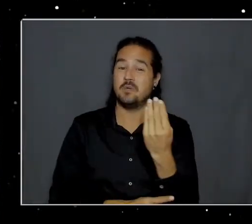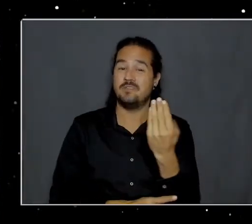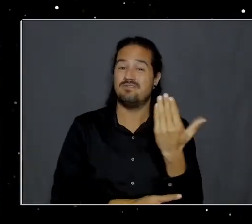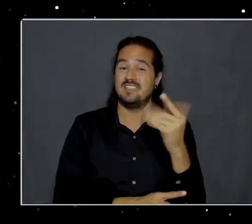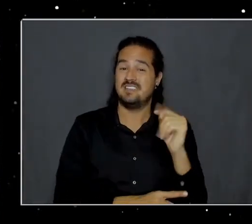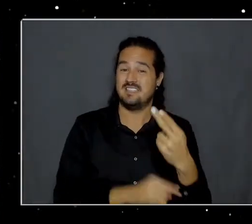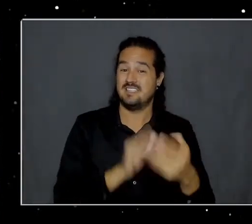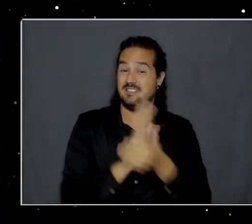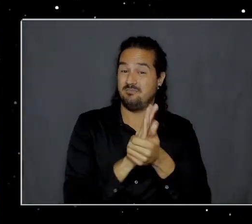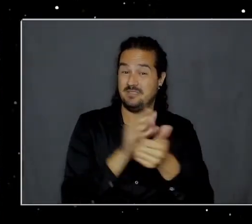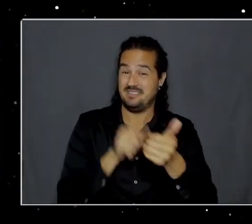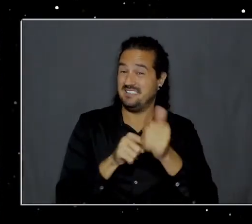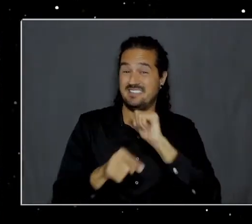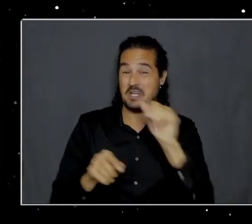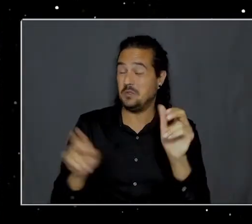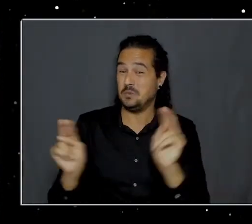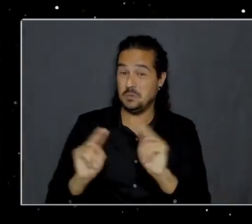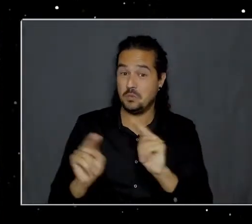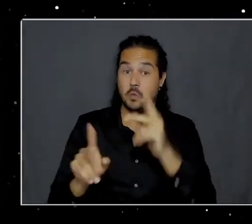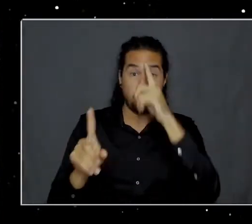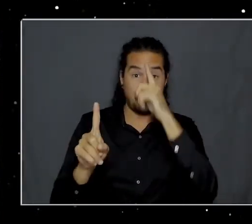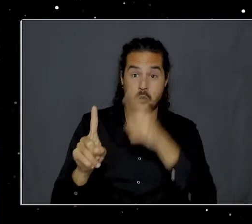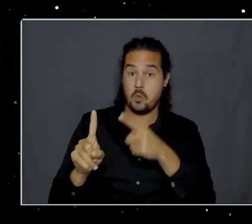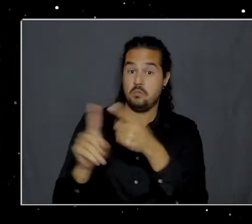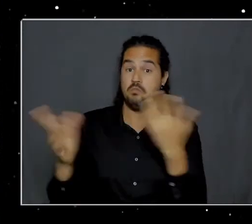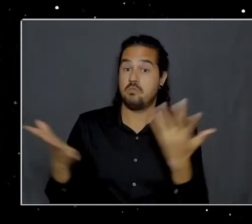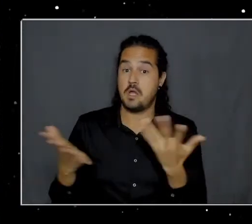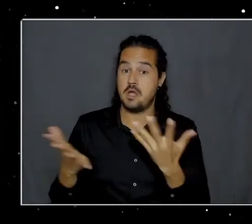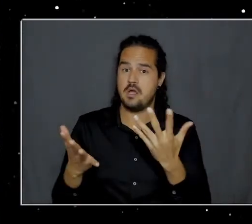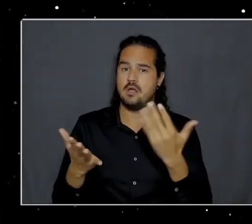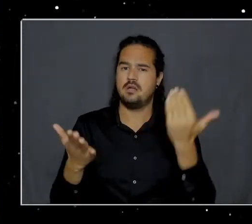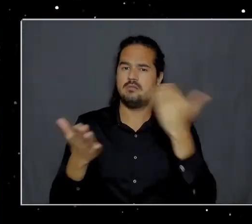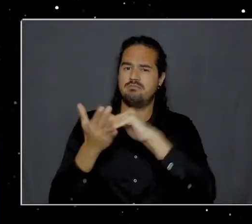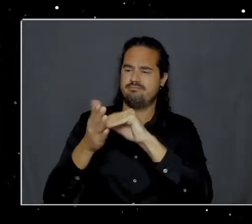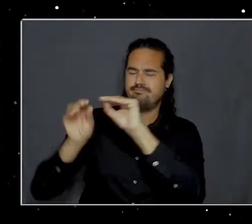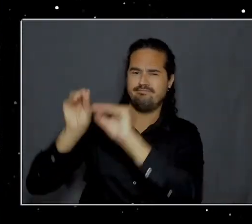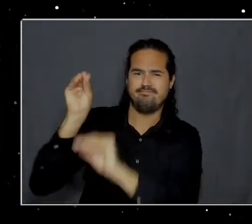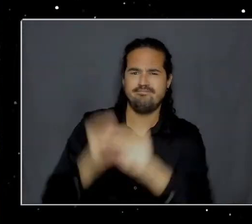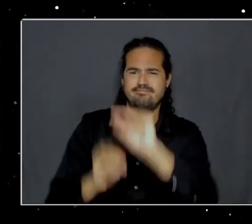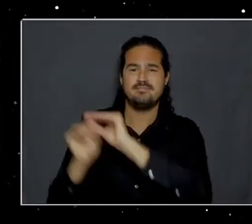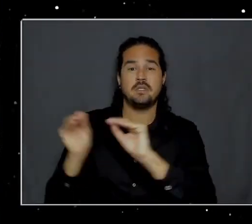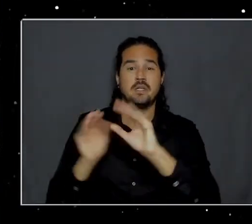THEY WERE DESIGNED TO REORDER THE COUNTRY, THEY WERE DESIGNED